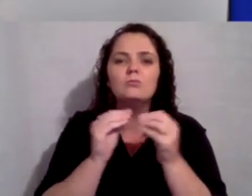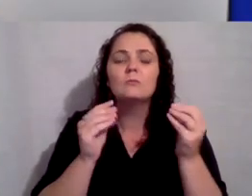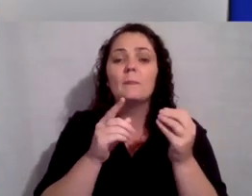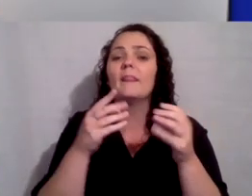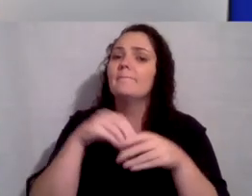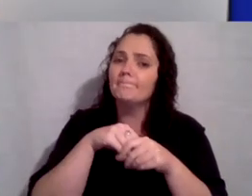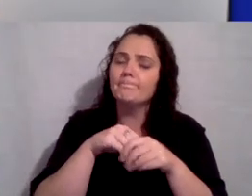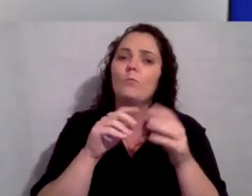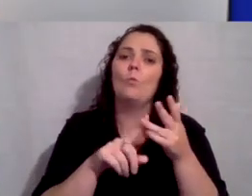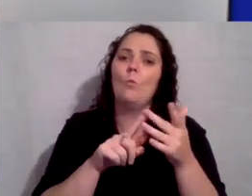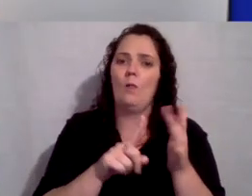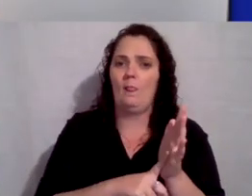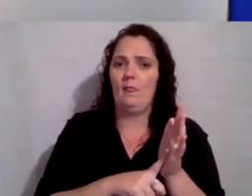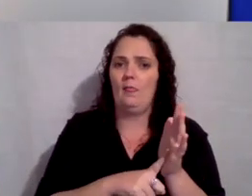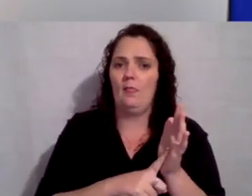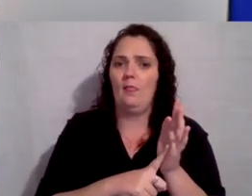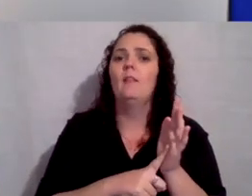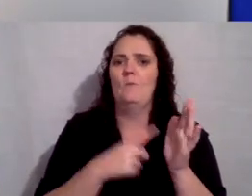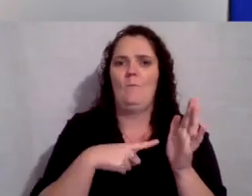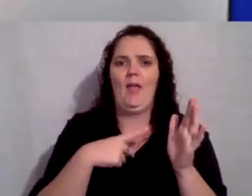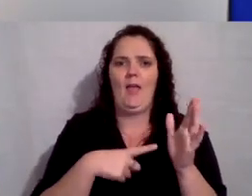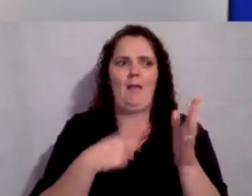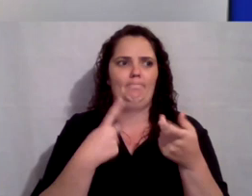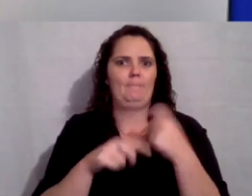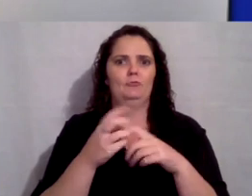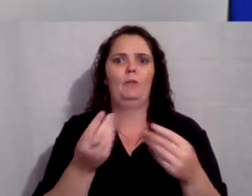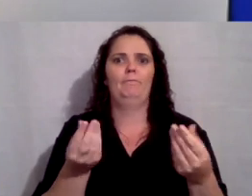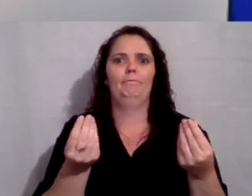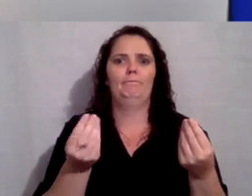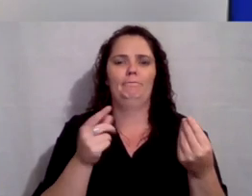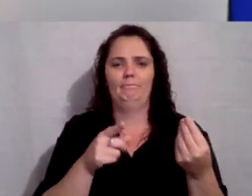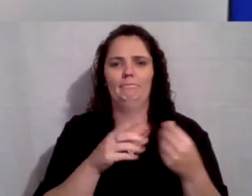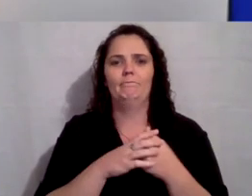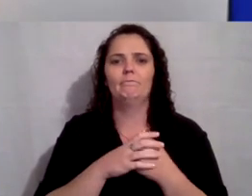And it does have oil in it which is one of the things that makes it soft and pliable, and you have to be careful of that